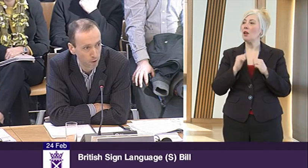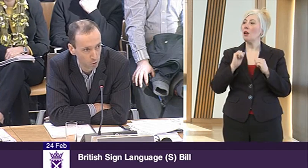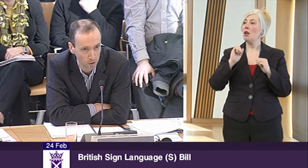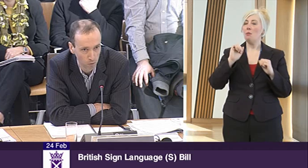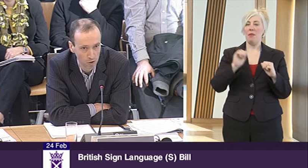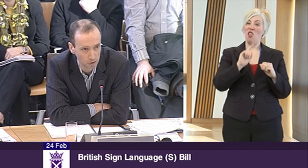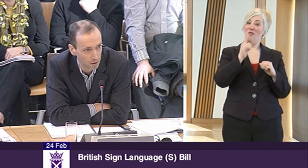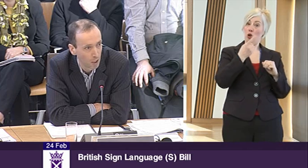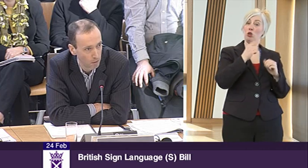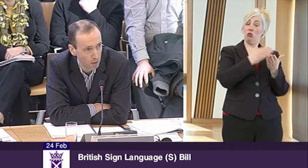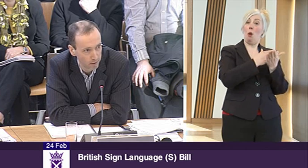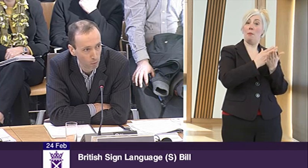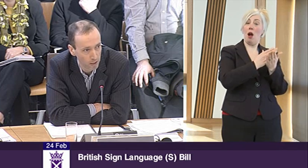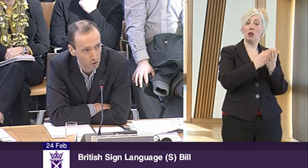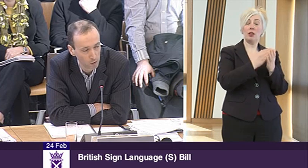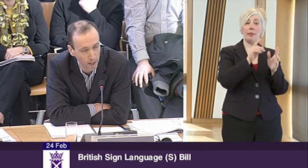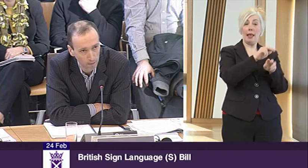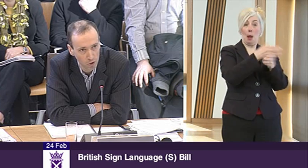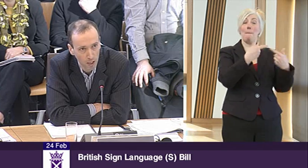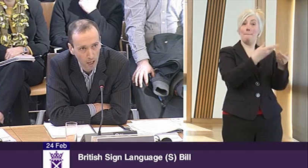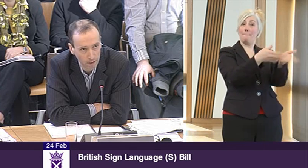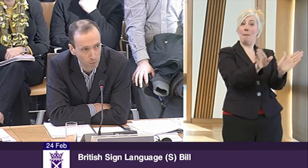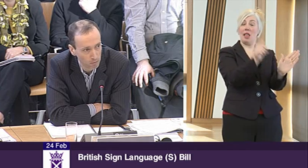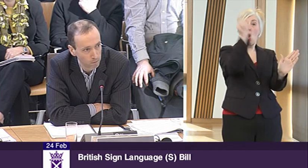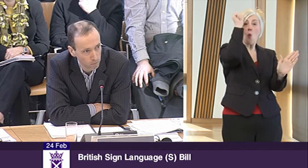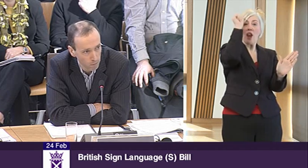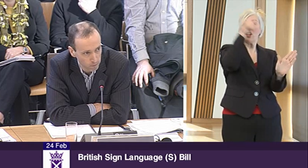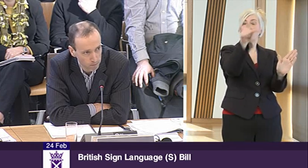The bill might help with the first aspect, which is public awareness of the language.